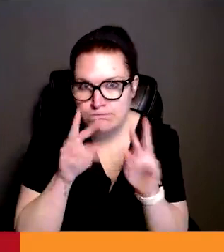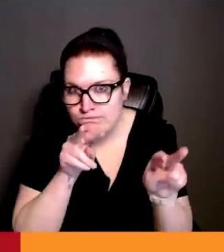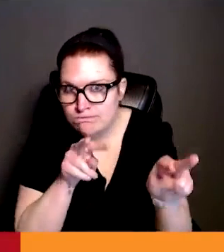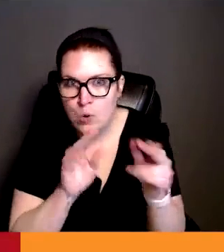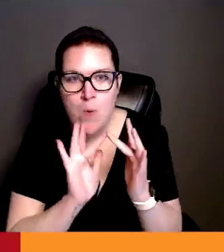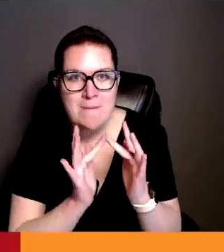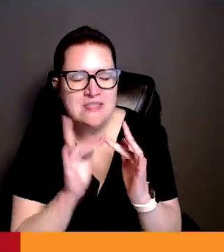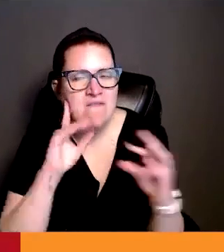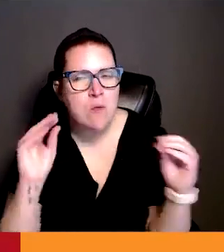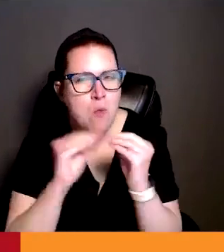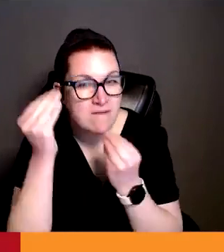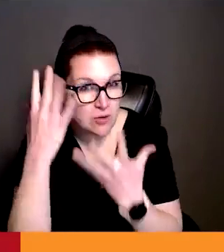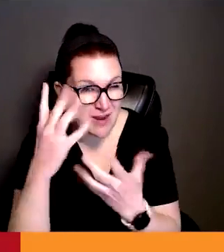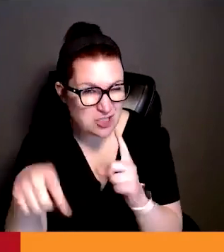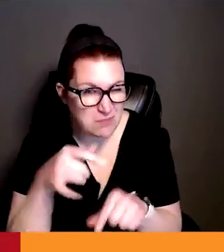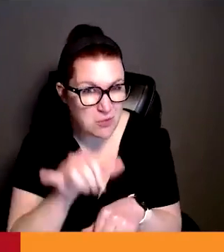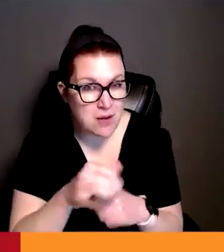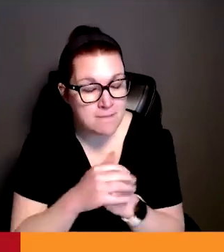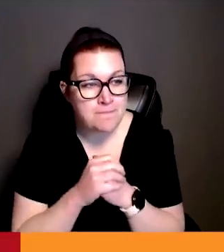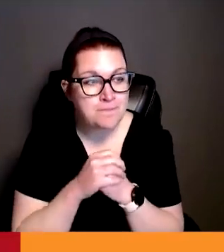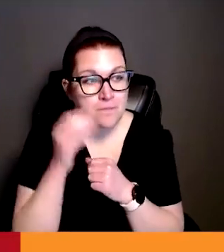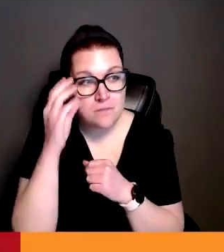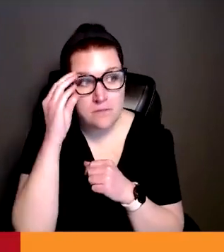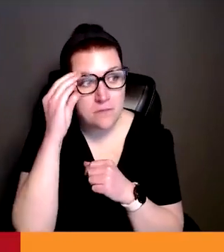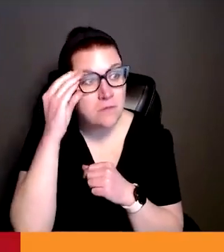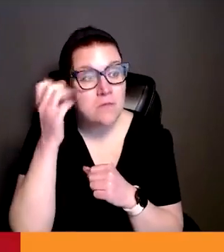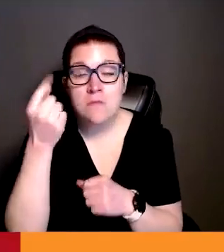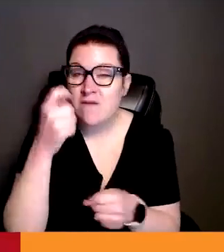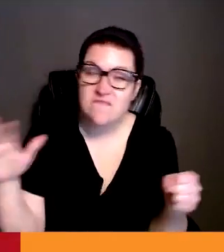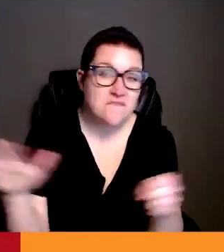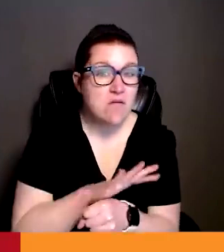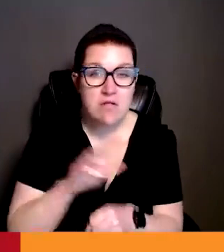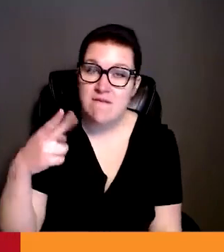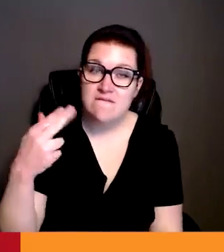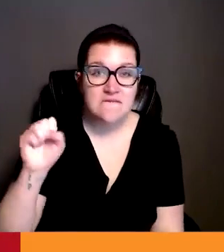for more information about that. The full phase one applications are due